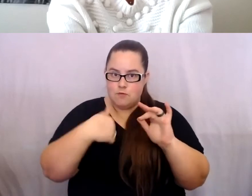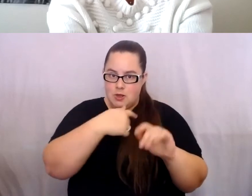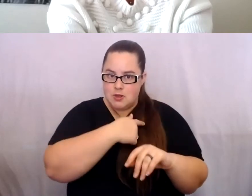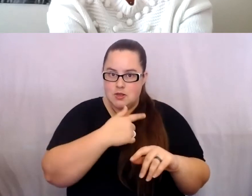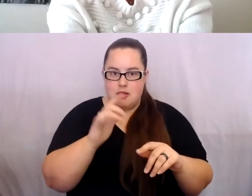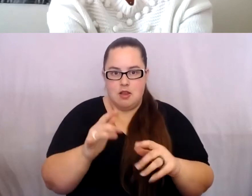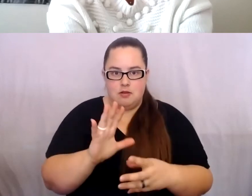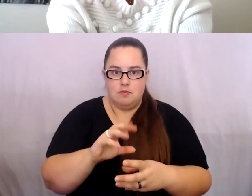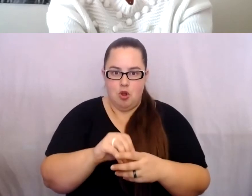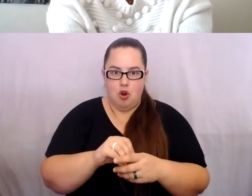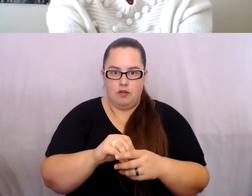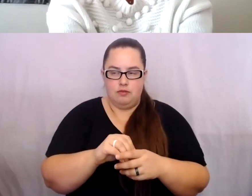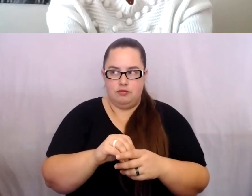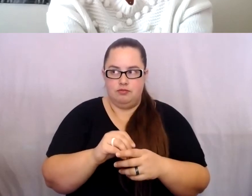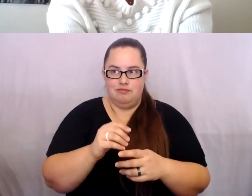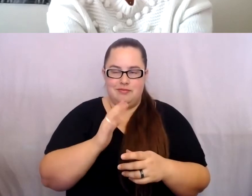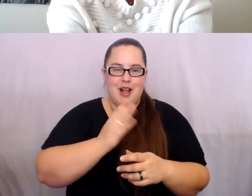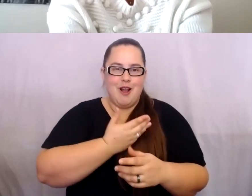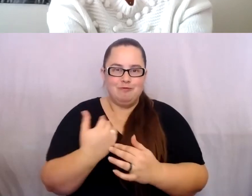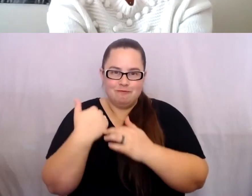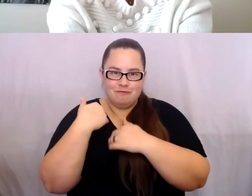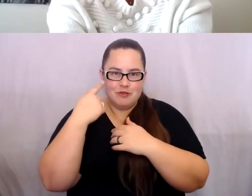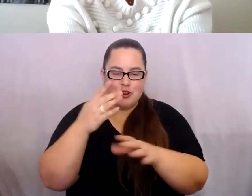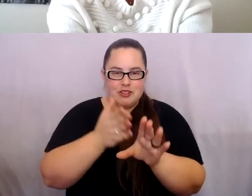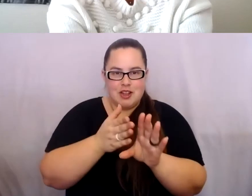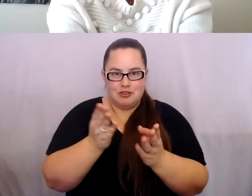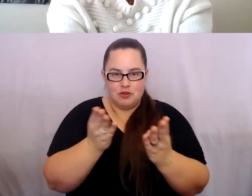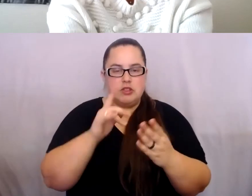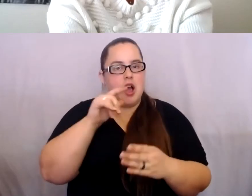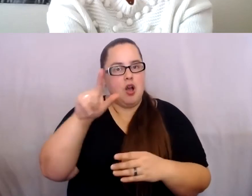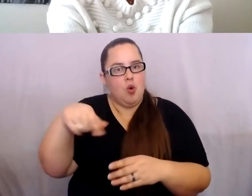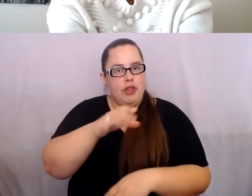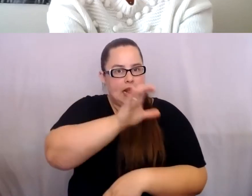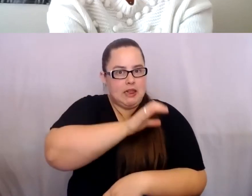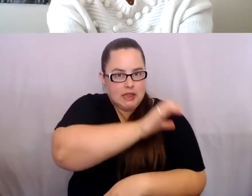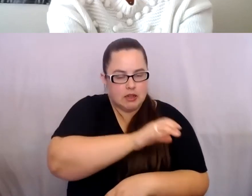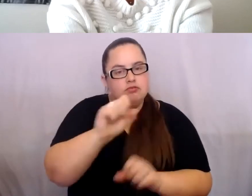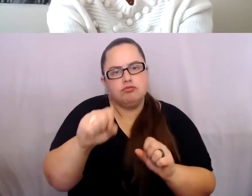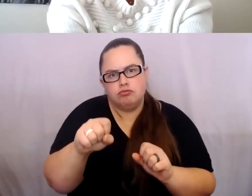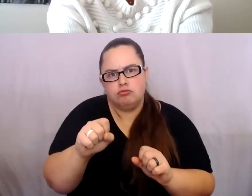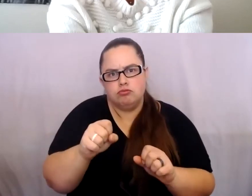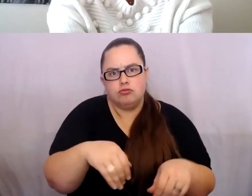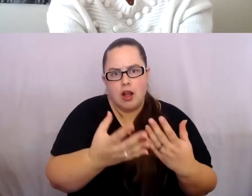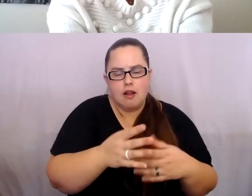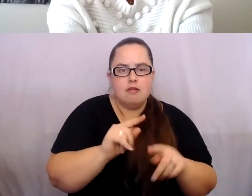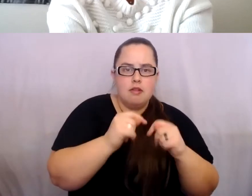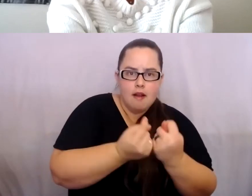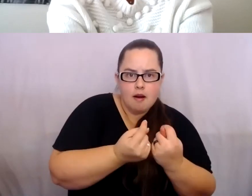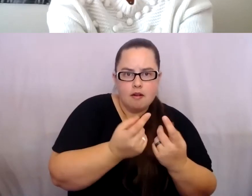We don't just do the clinical services of therapy and group therapy, but we do a lot of outreach and presentations for different folks.